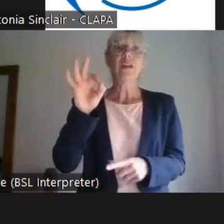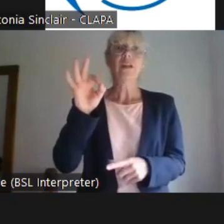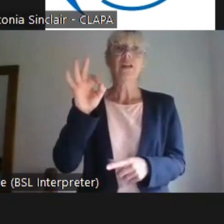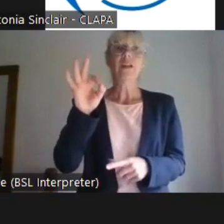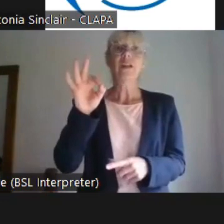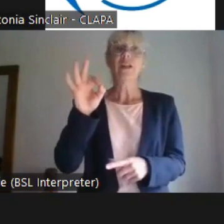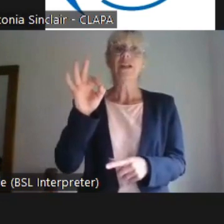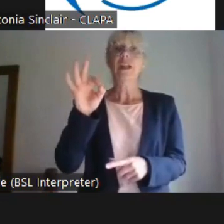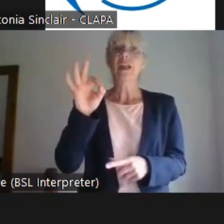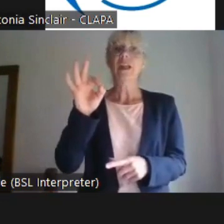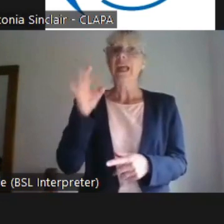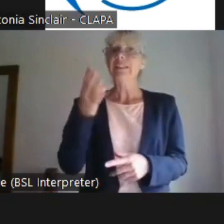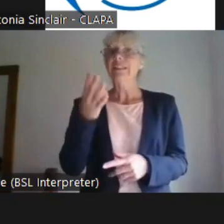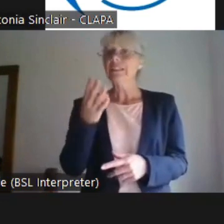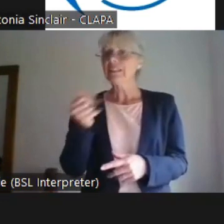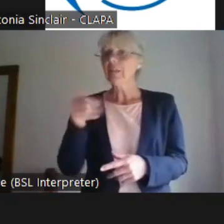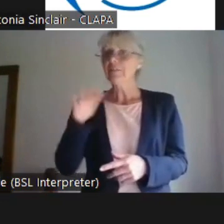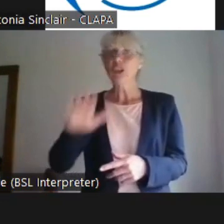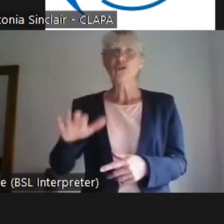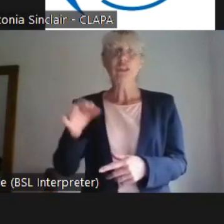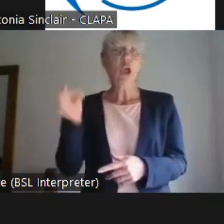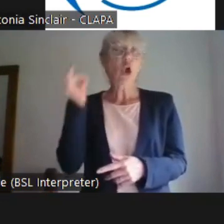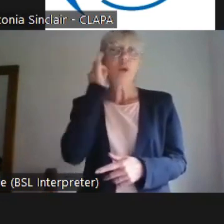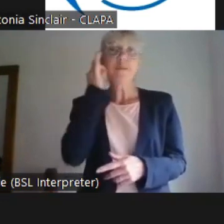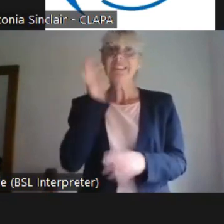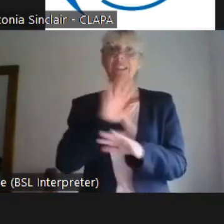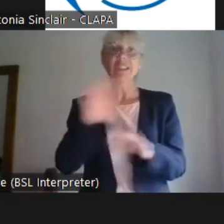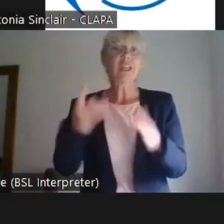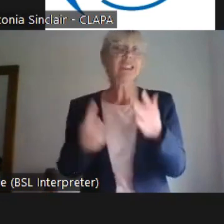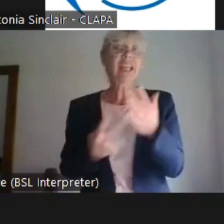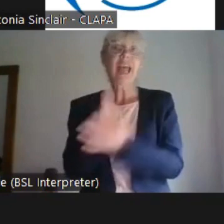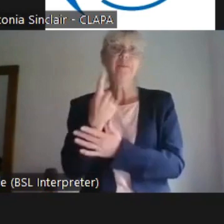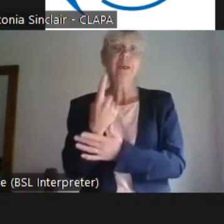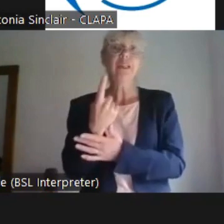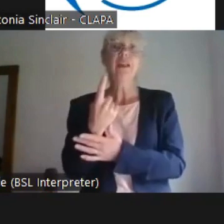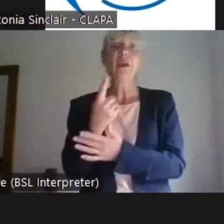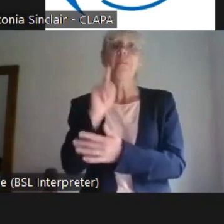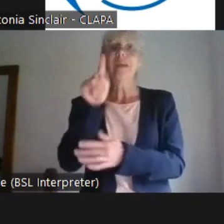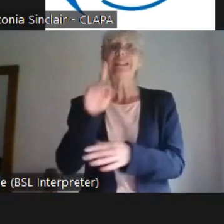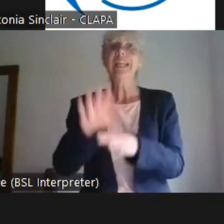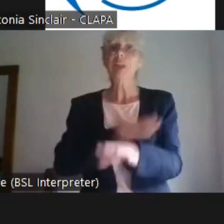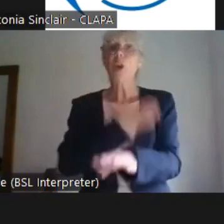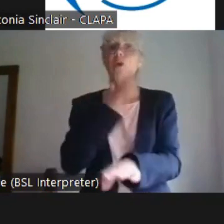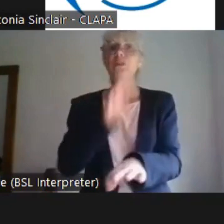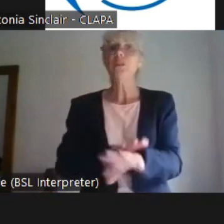happen or it does happen but it takes a much longer period of time and so I think there is